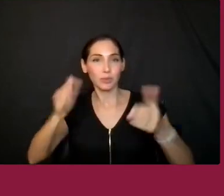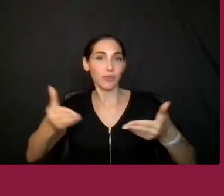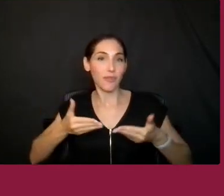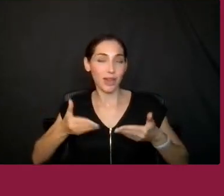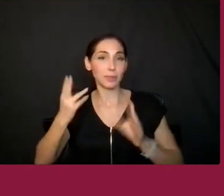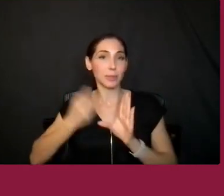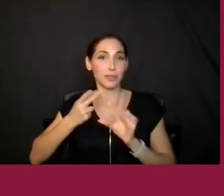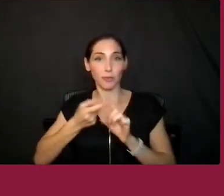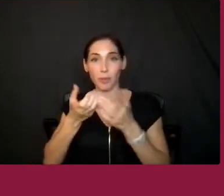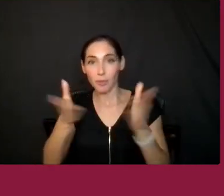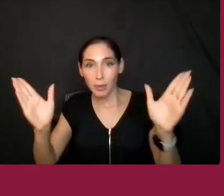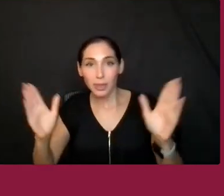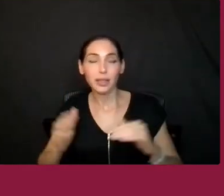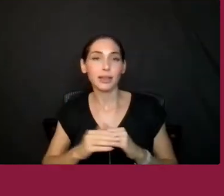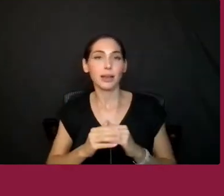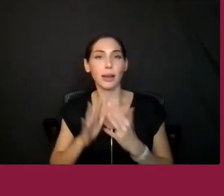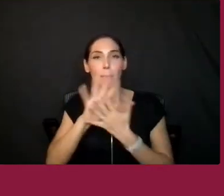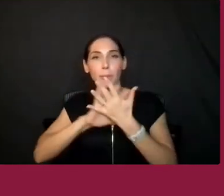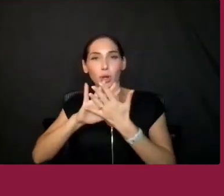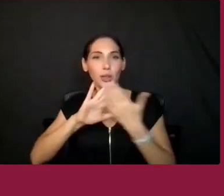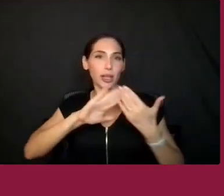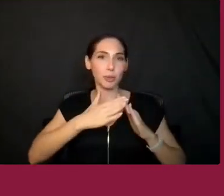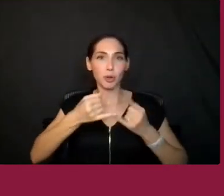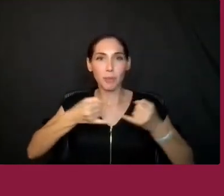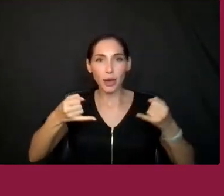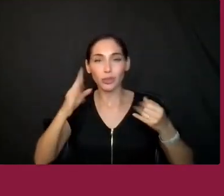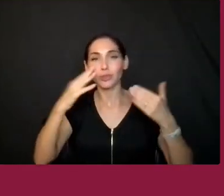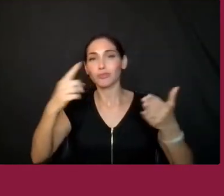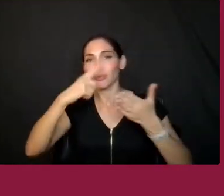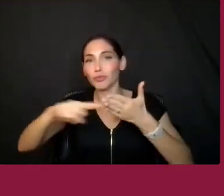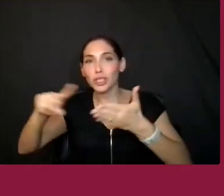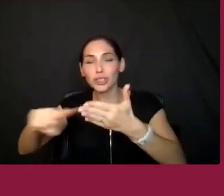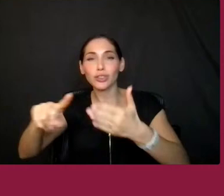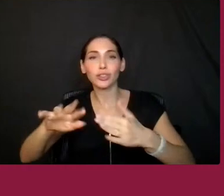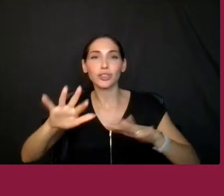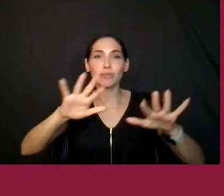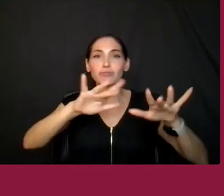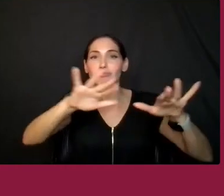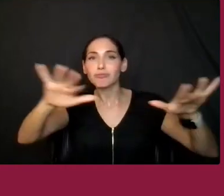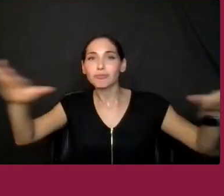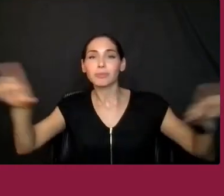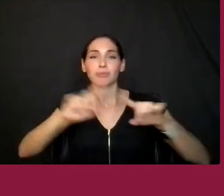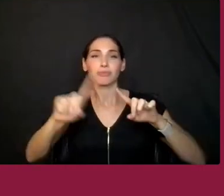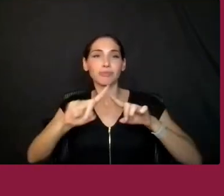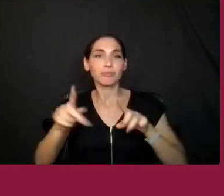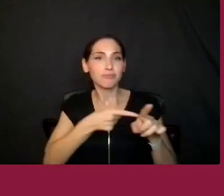blurring communal boundaries, to conduct research in a wide range of areas and disciplines like sociology, ecology,